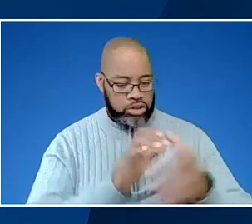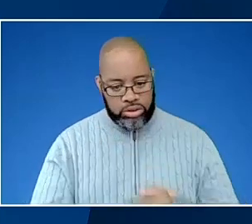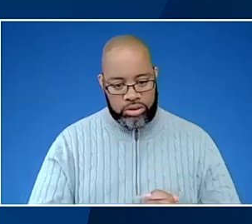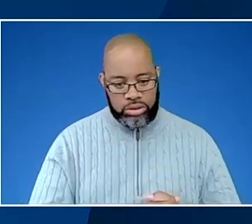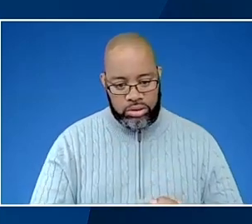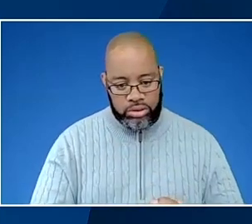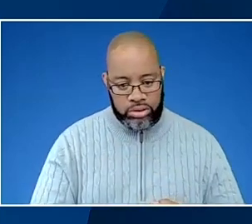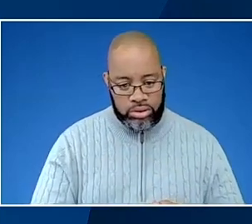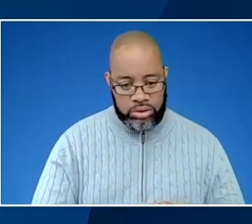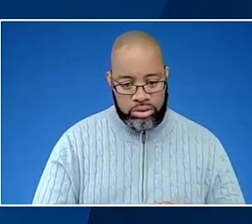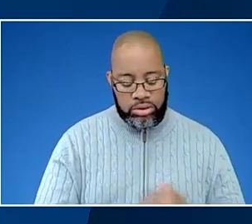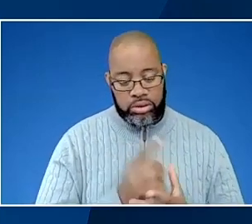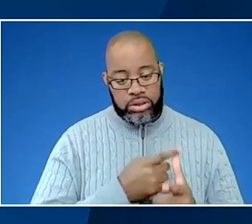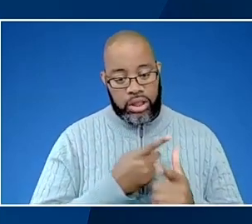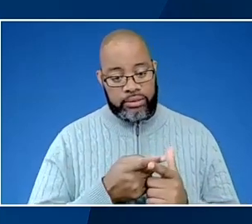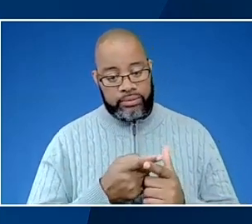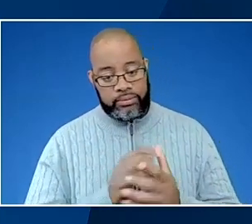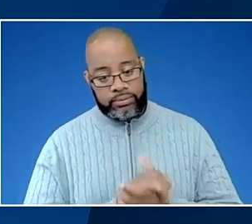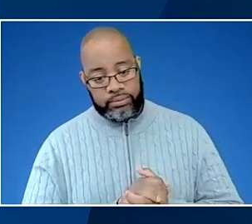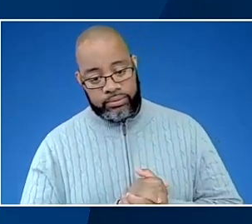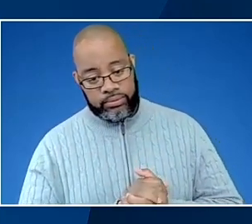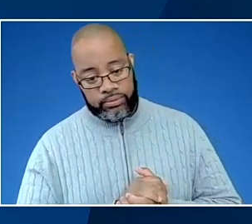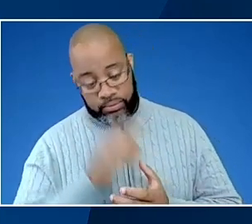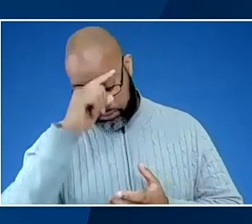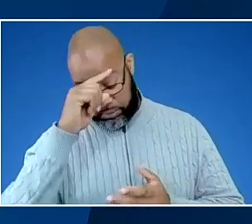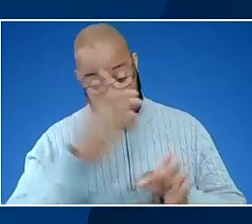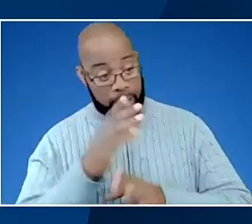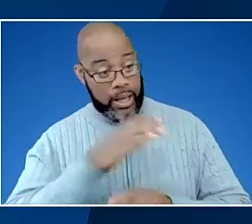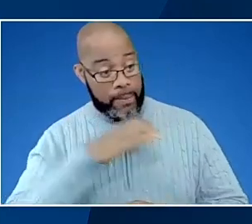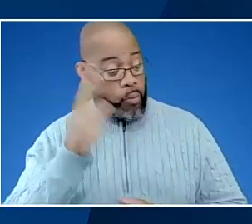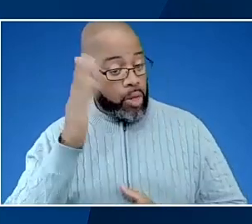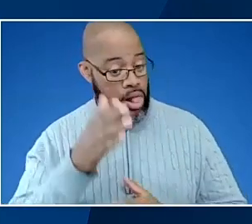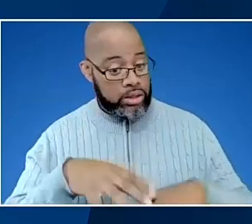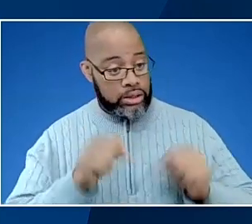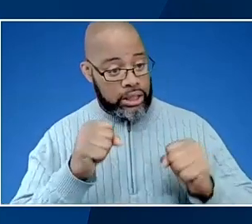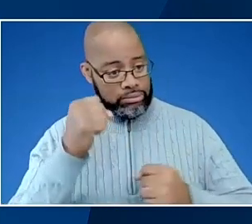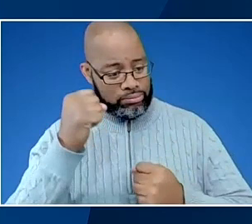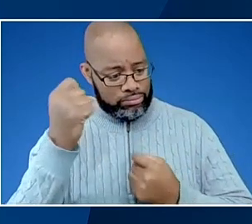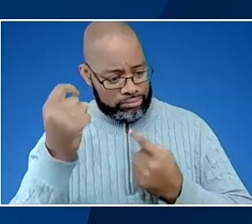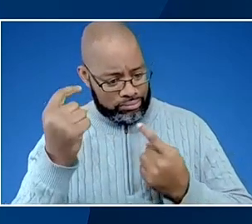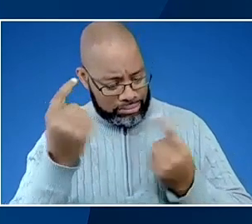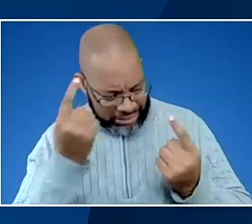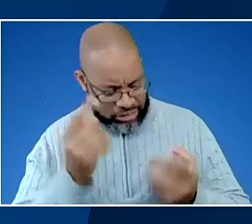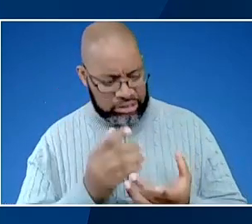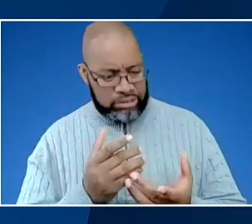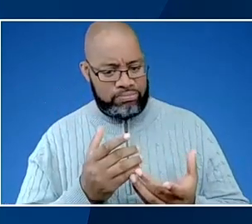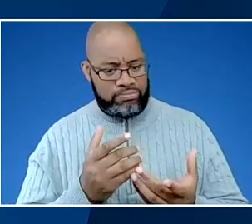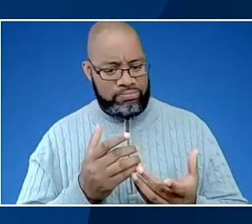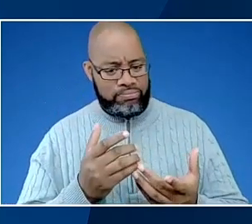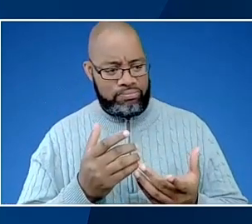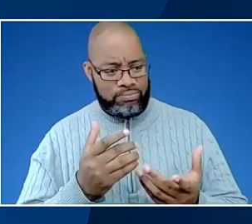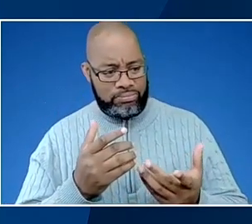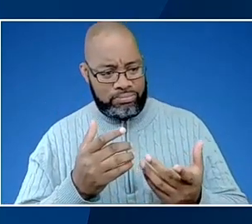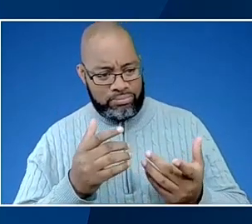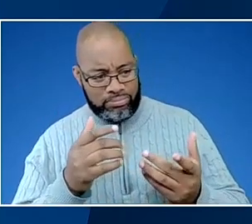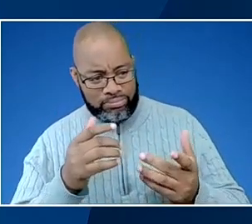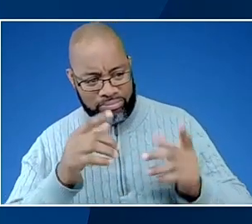Then the main committee will take a consensus check and like- kind of like we